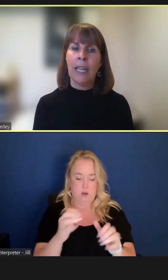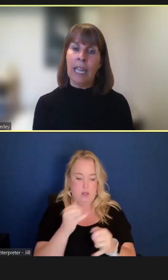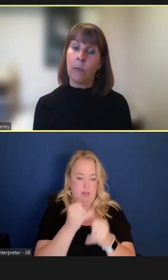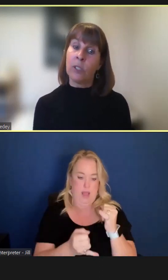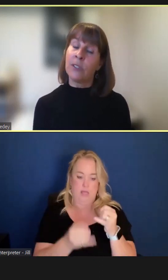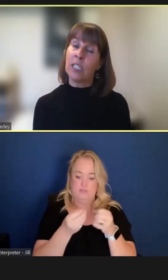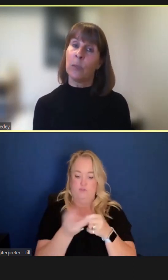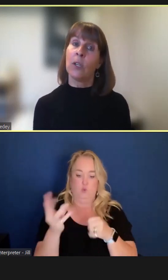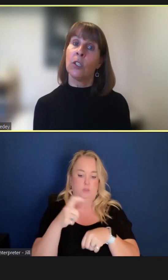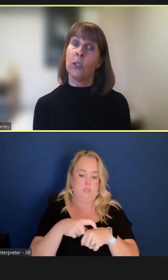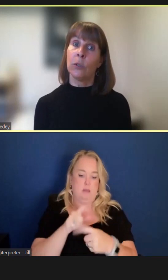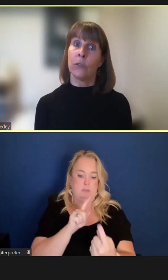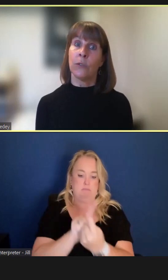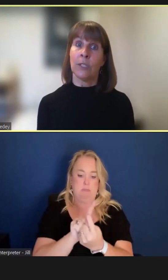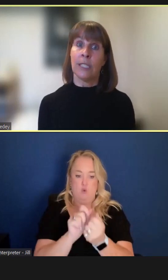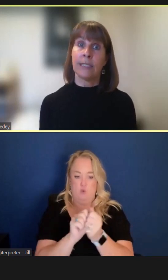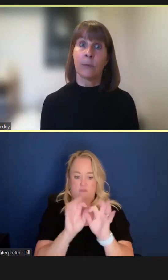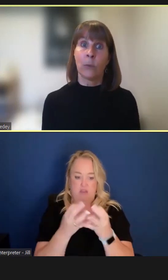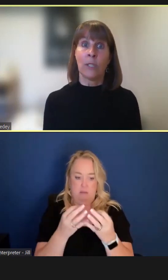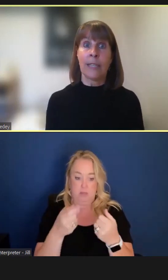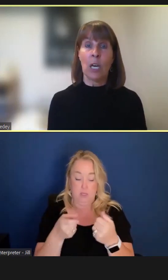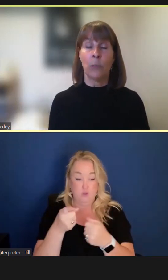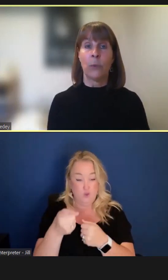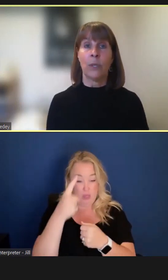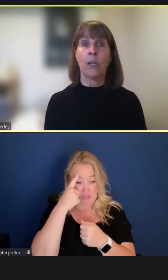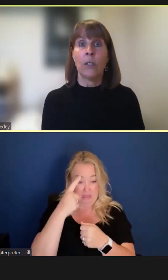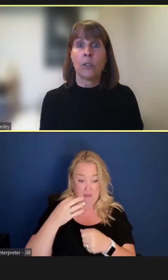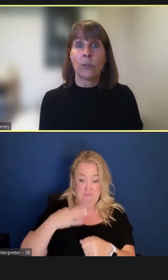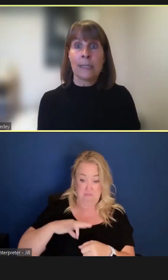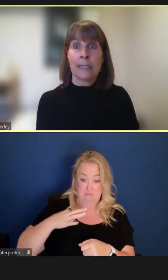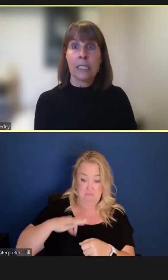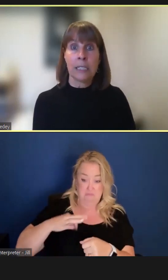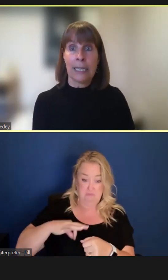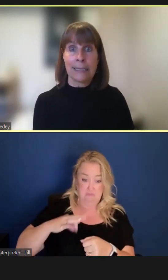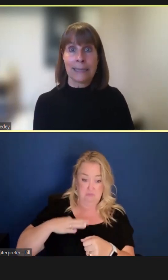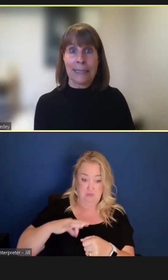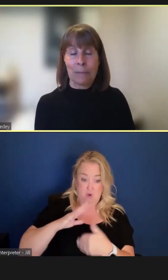when you think about usefulness well at that point all the transition has pretty